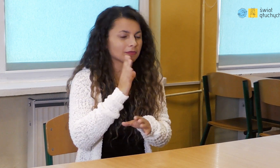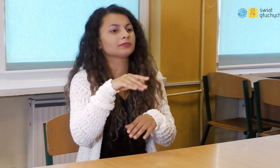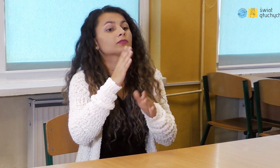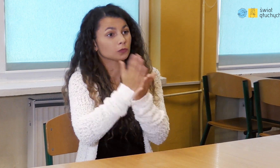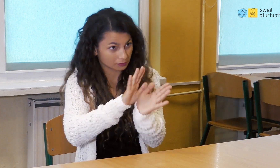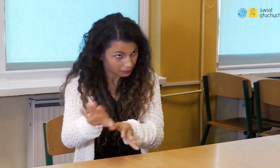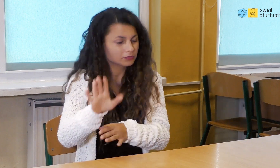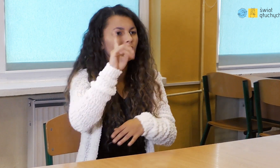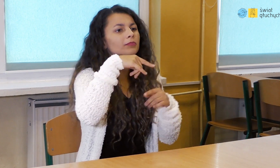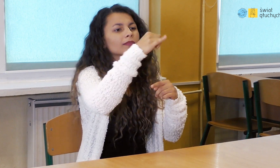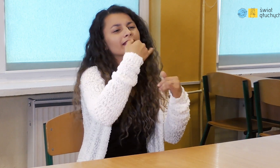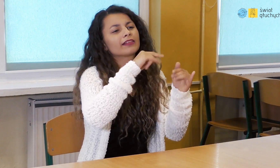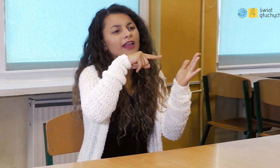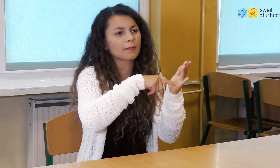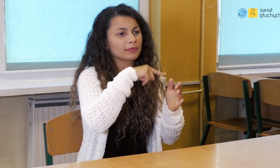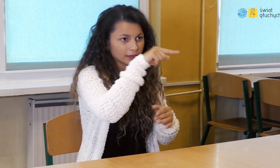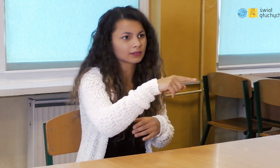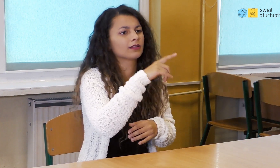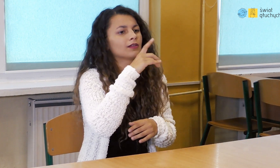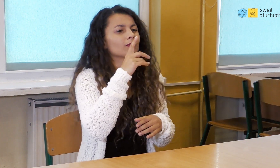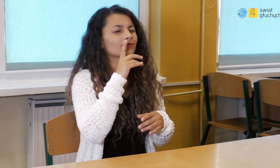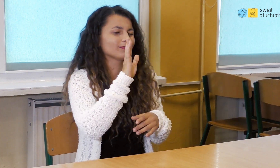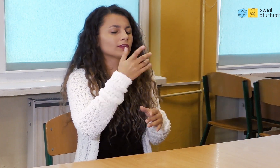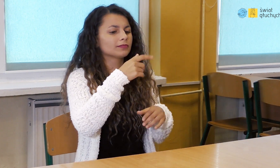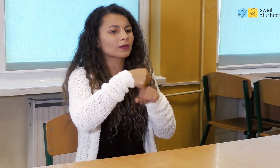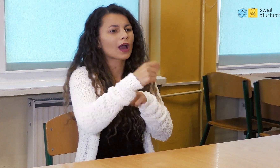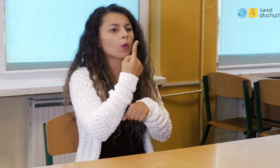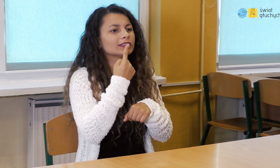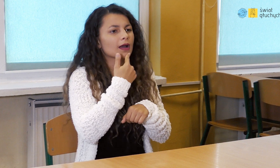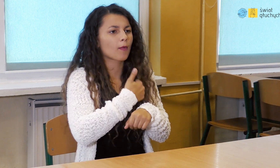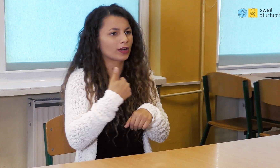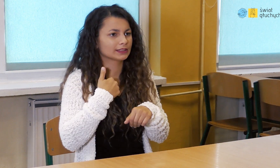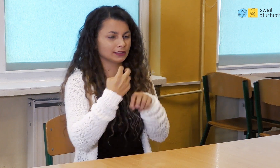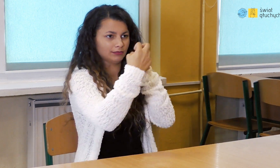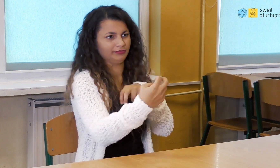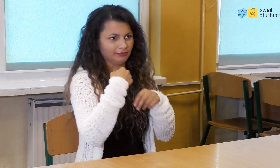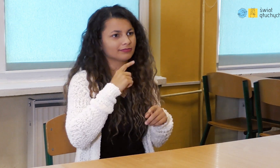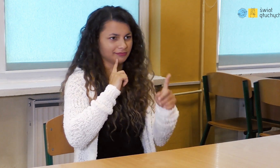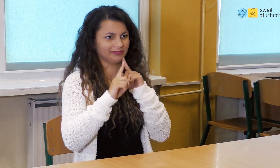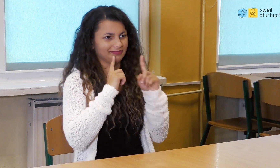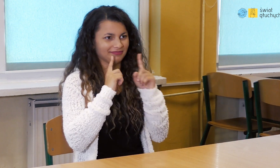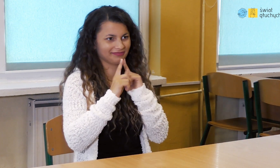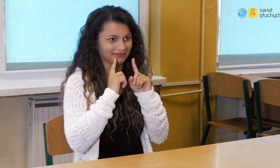Then, on another date, we have an oral Polish exam in front of a committee.